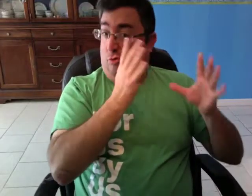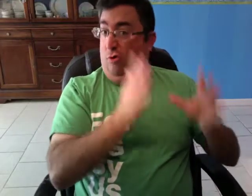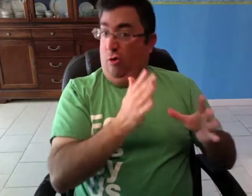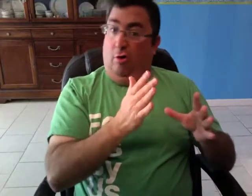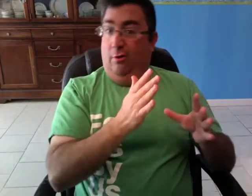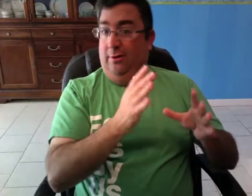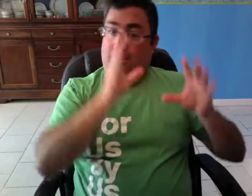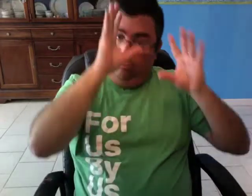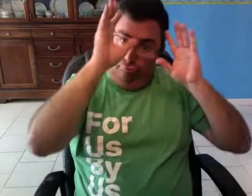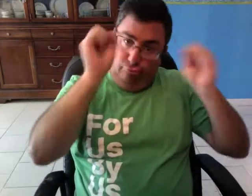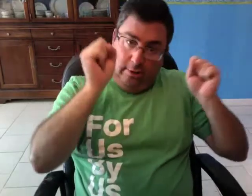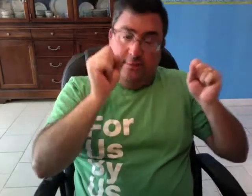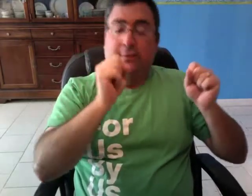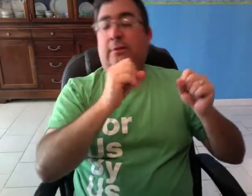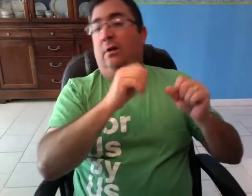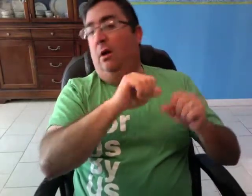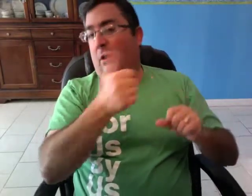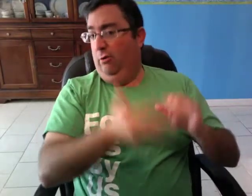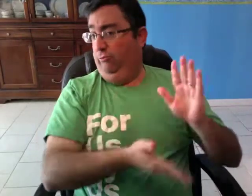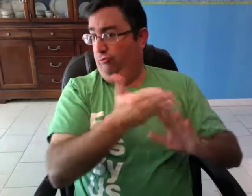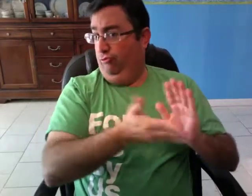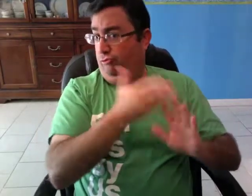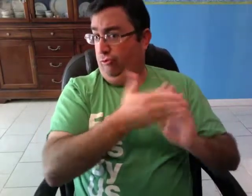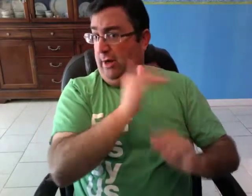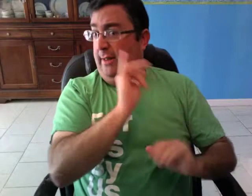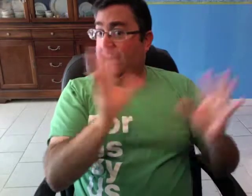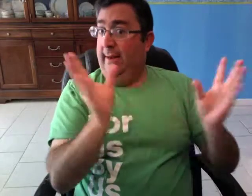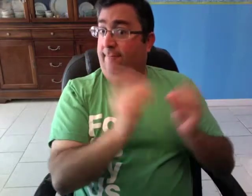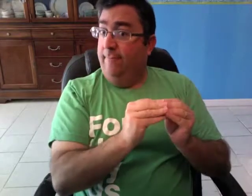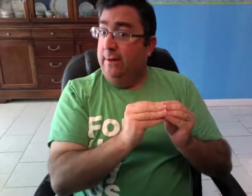but the President and others running the convention